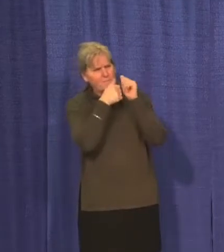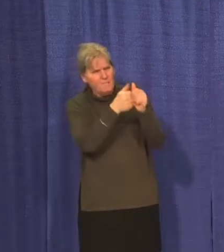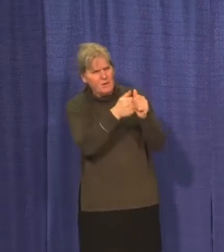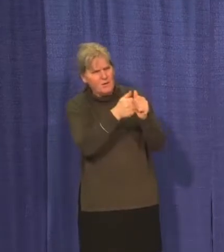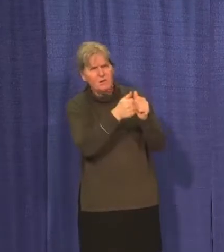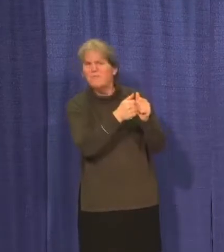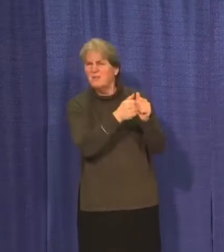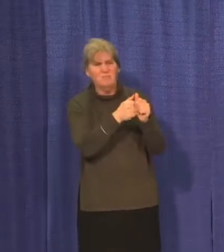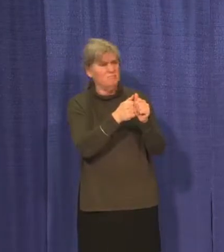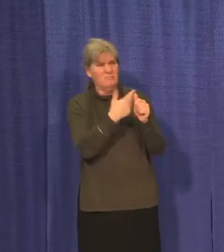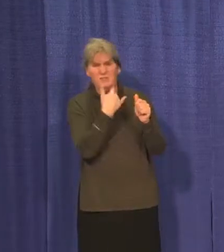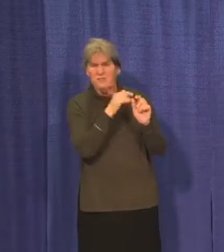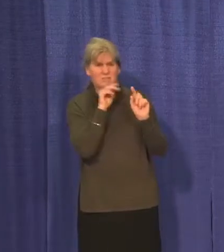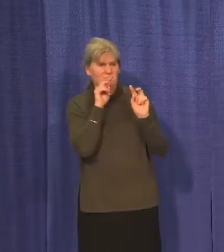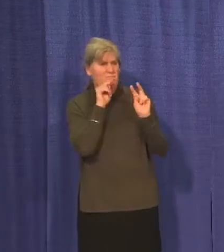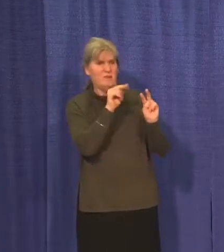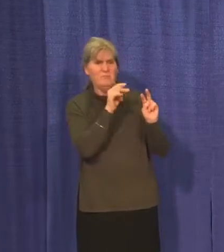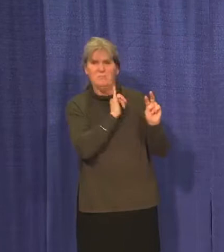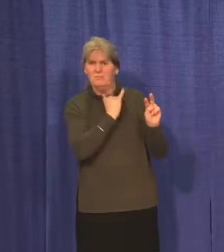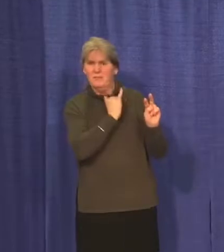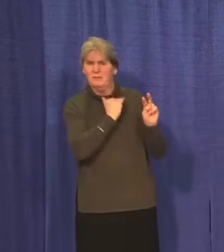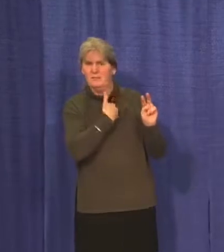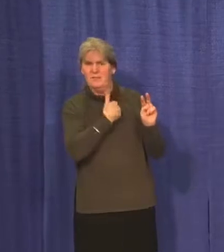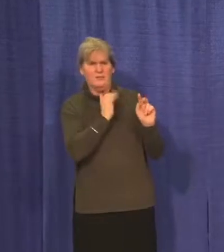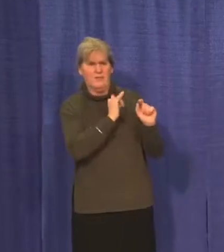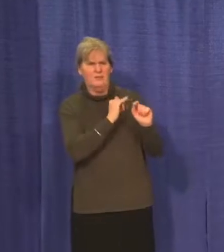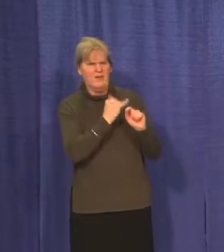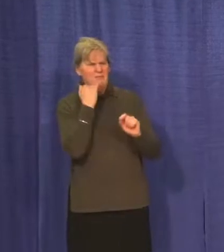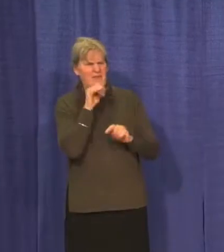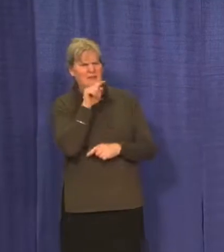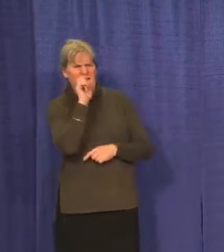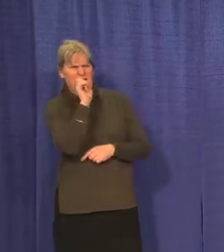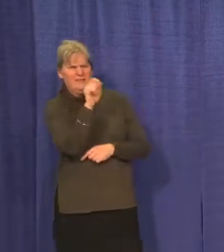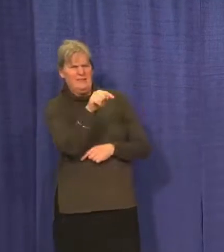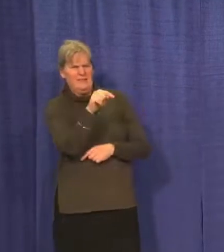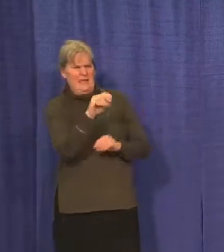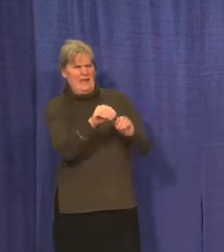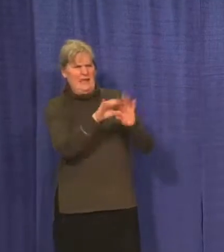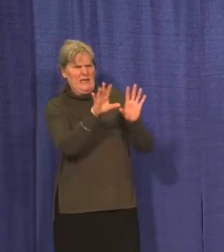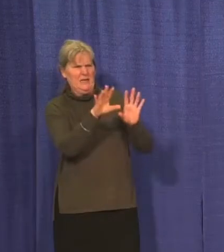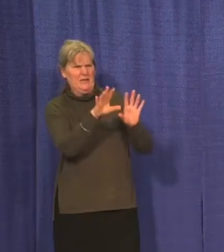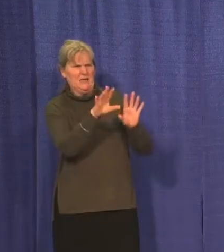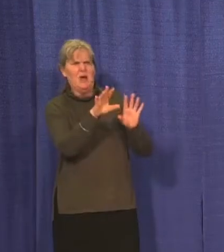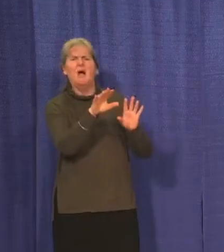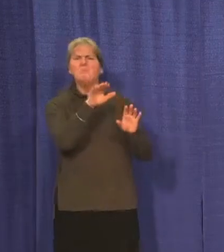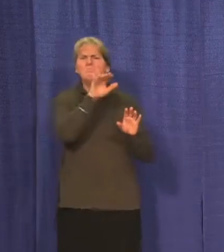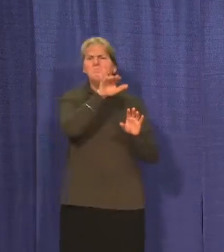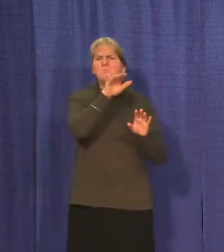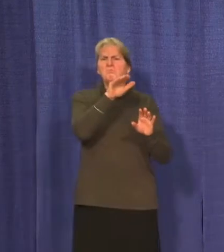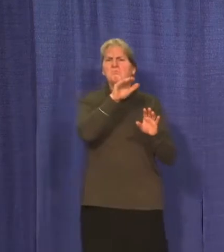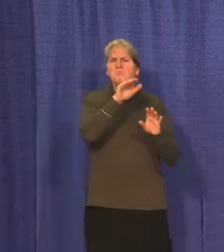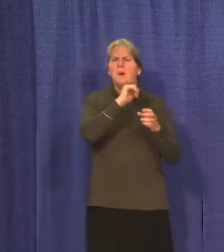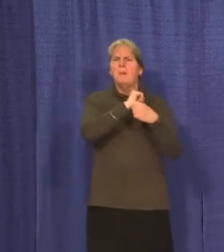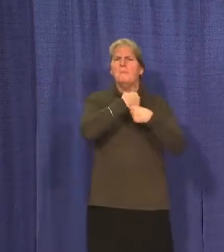standard. The second thing is, if I notice something that is not clear, I will certainly pointed out and fix it.